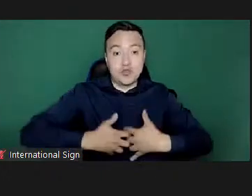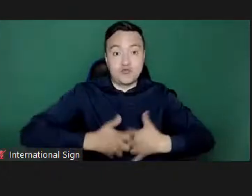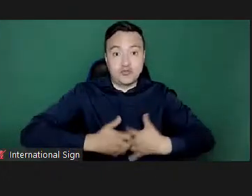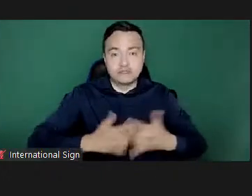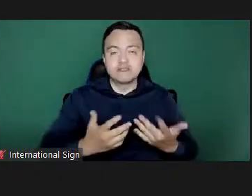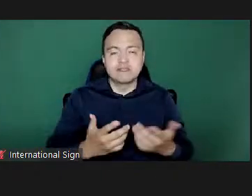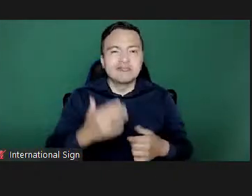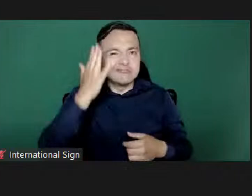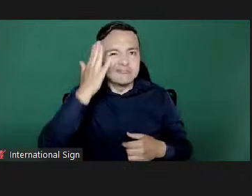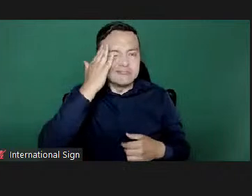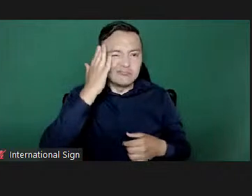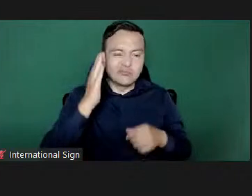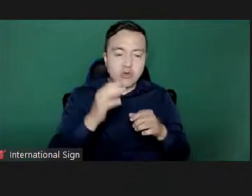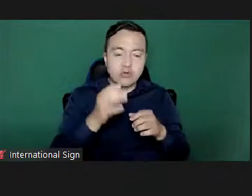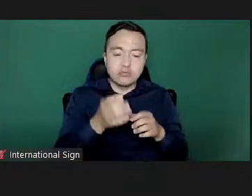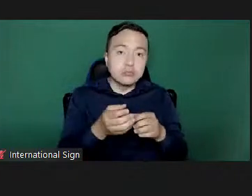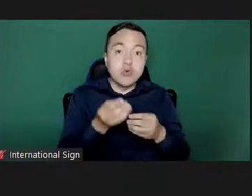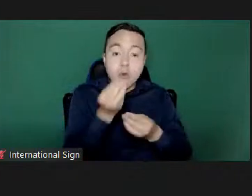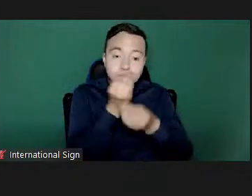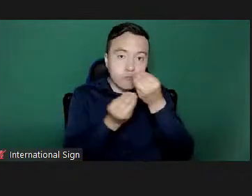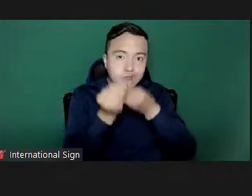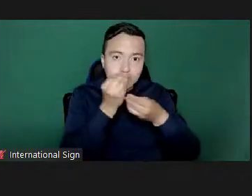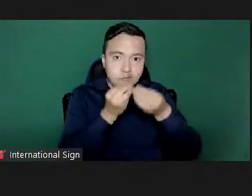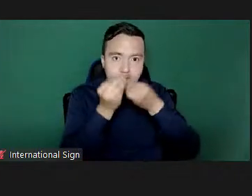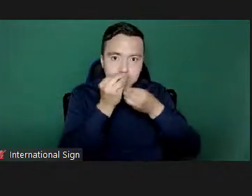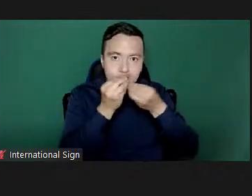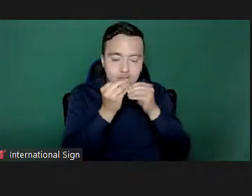Of course, Jamaica is committed to the elimination of trans fats.